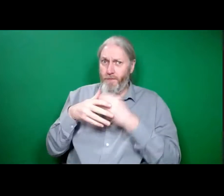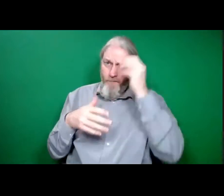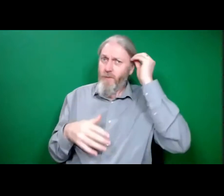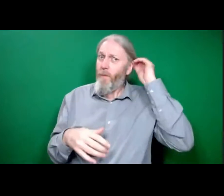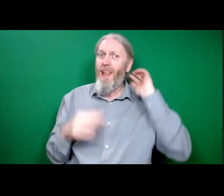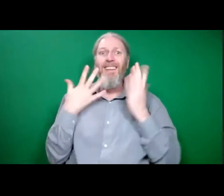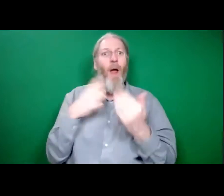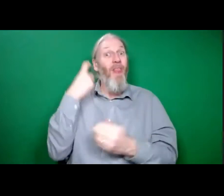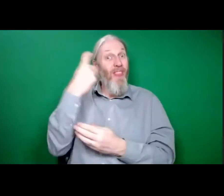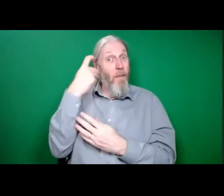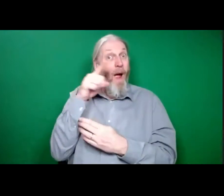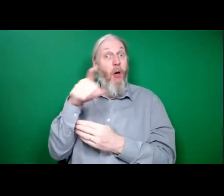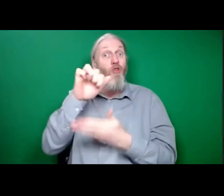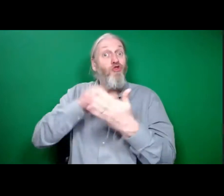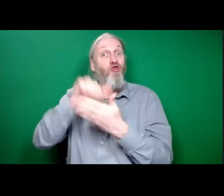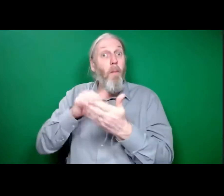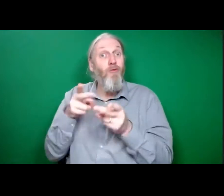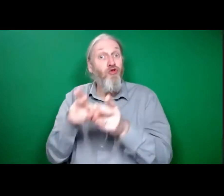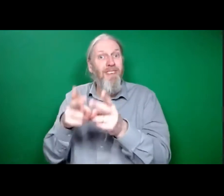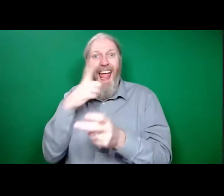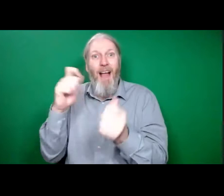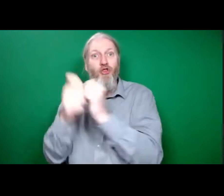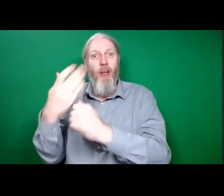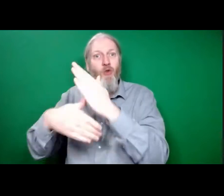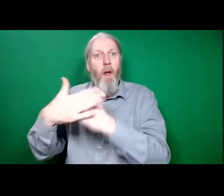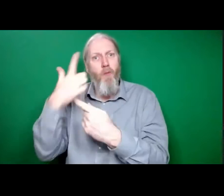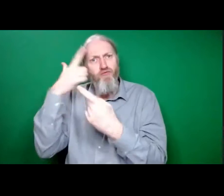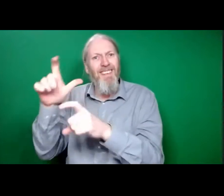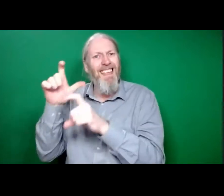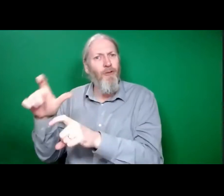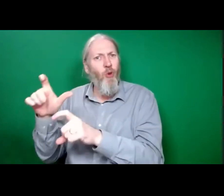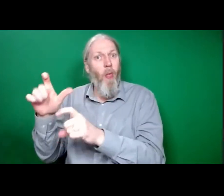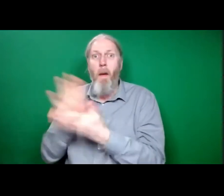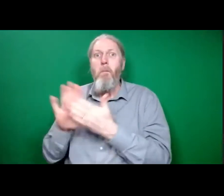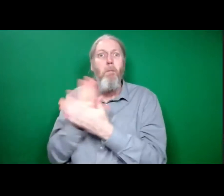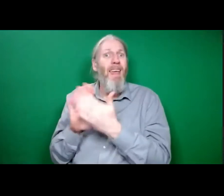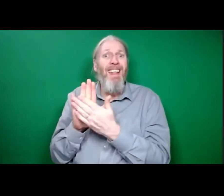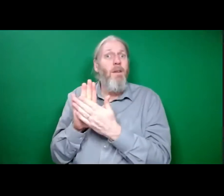In terms of getting access to landlords, initially I wrote about 1,000 letters. It was a very